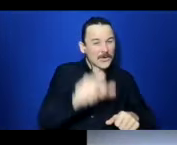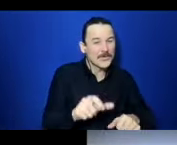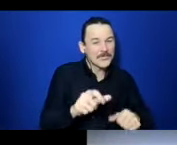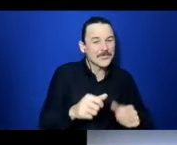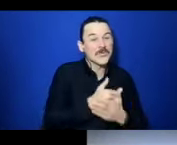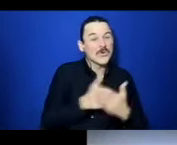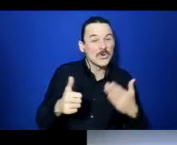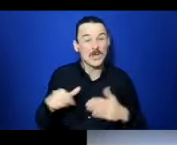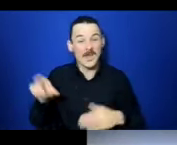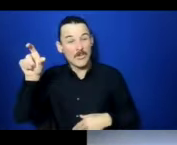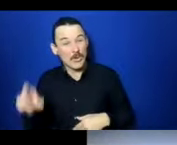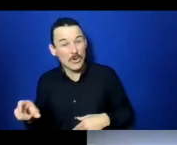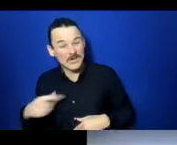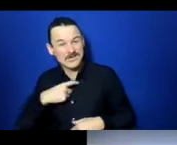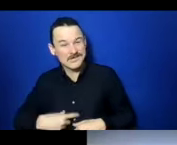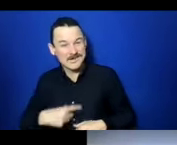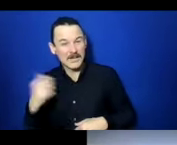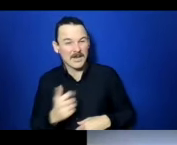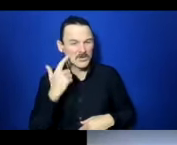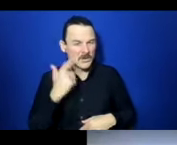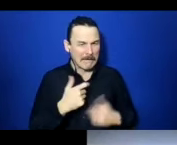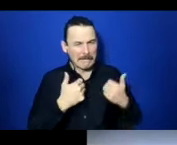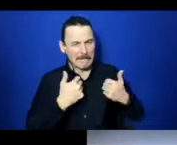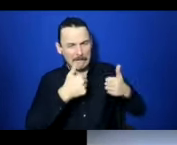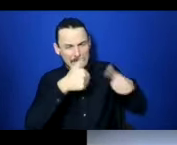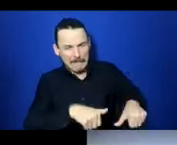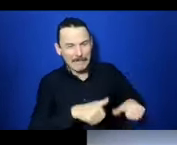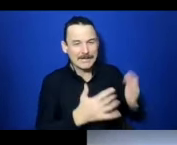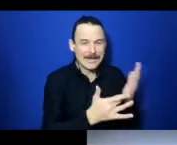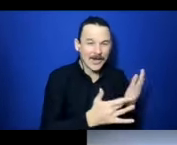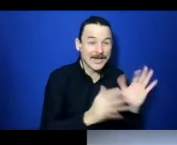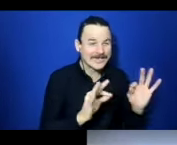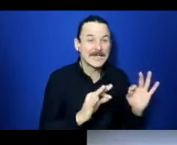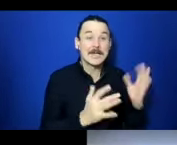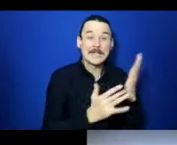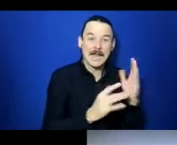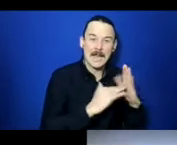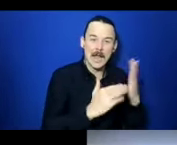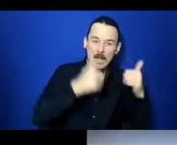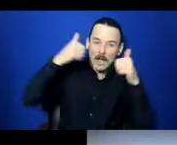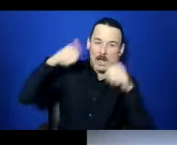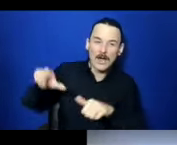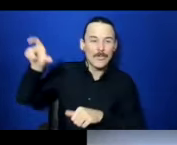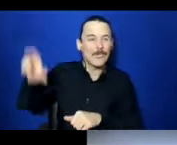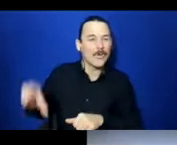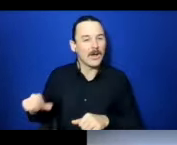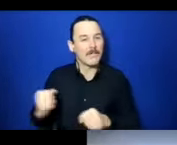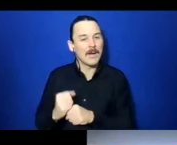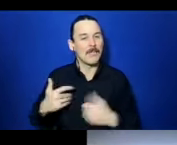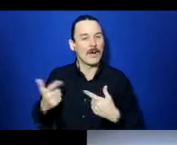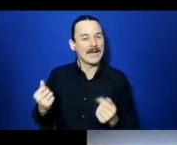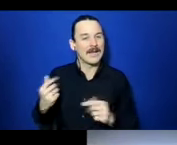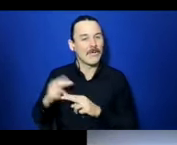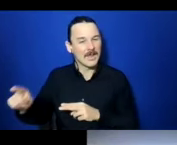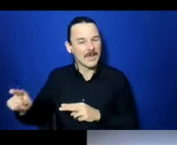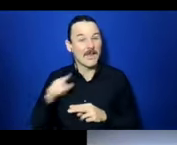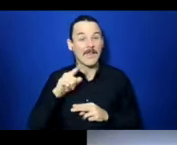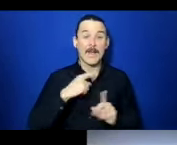and so we want to change that so those are the pros of data. There are certain situations where